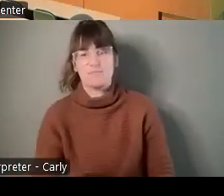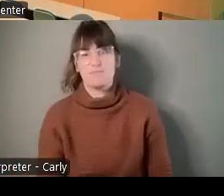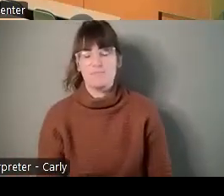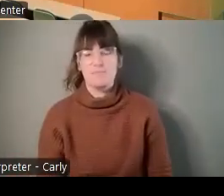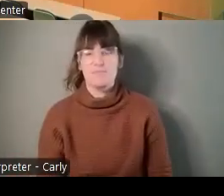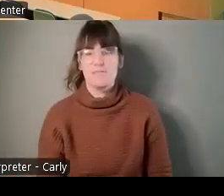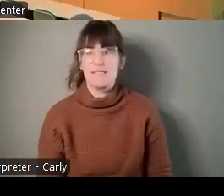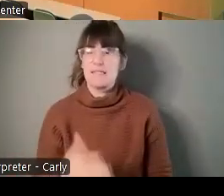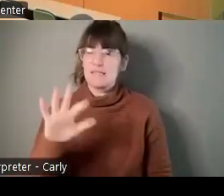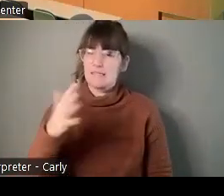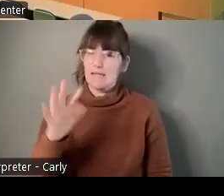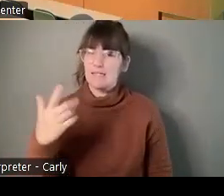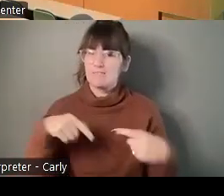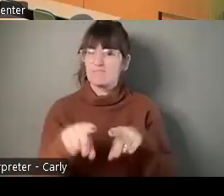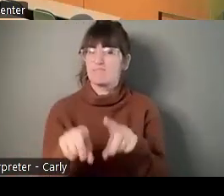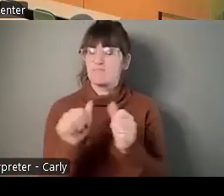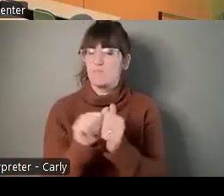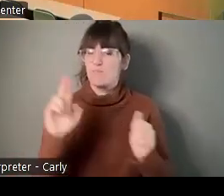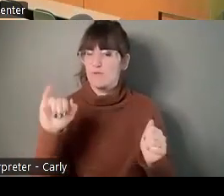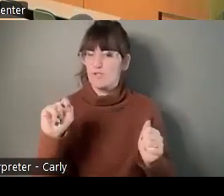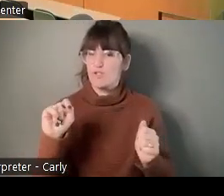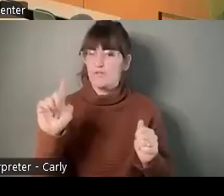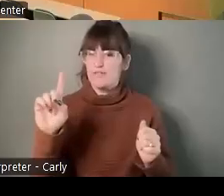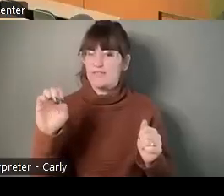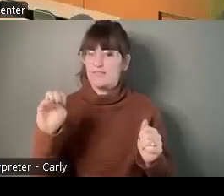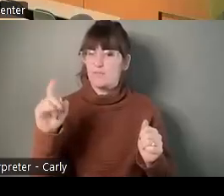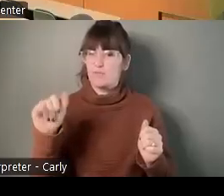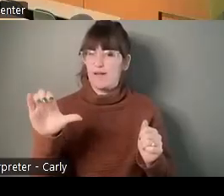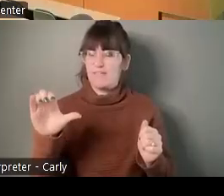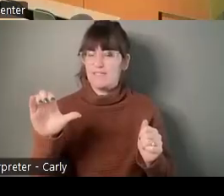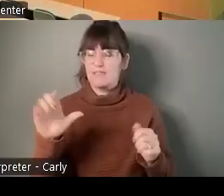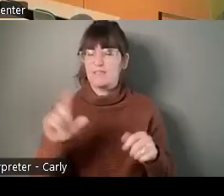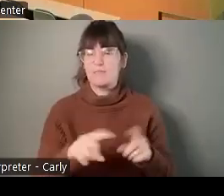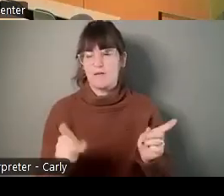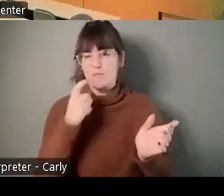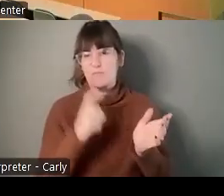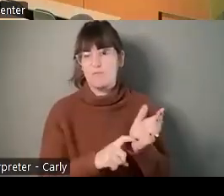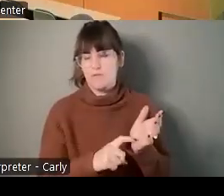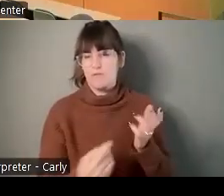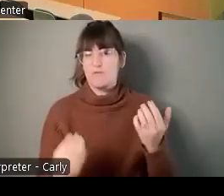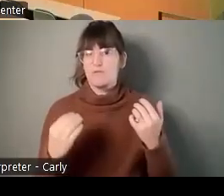aligned with what our unit demographic is but also there's a propensity that we have white females